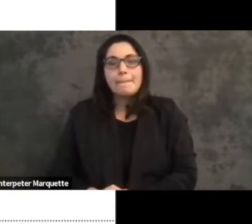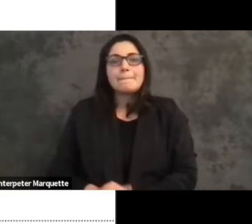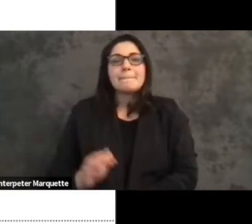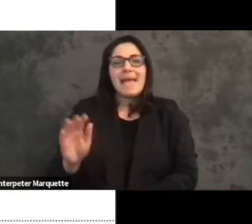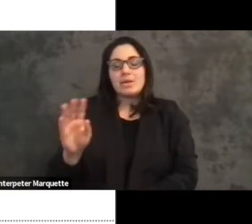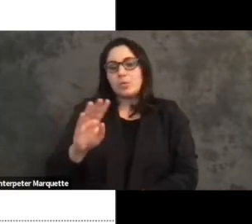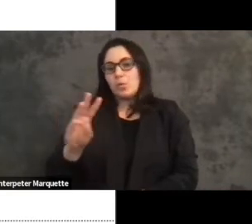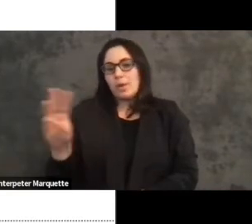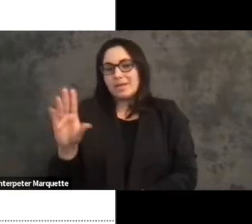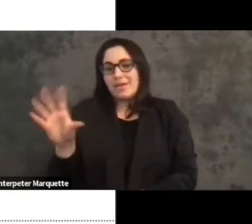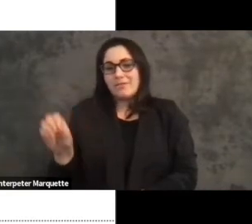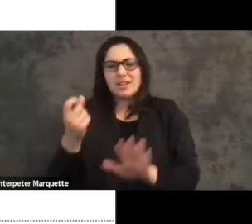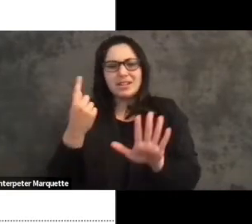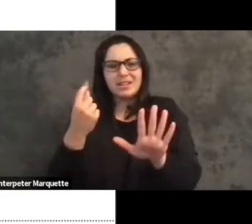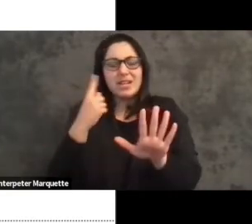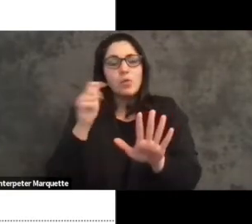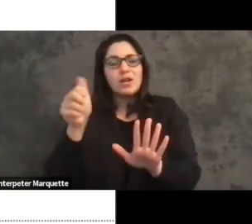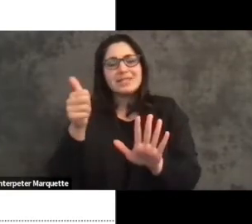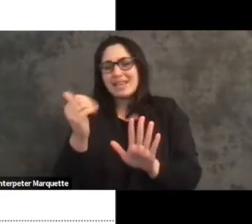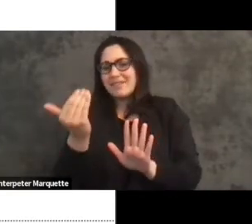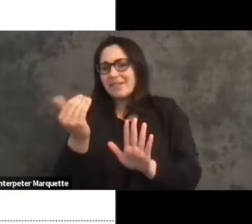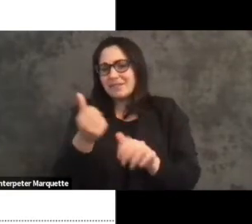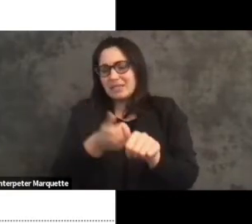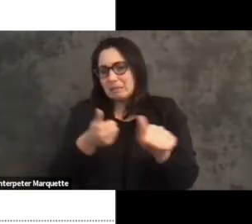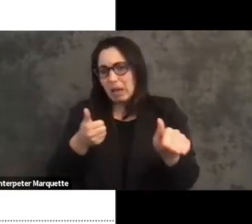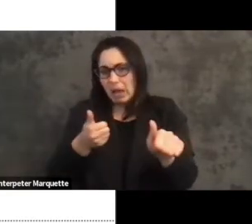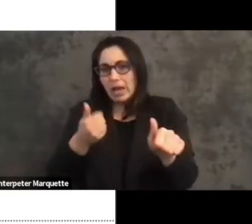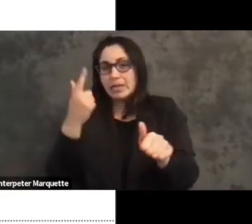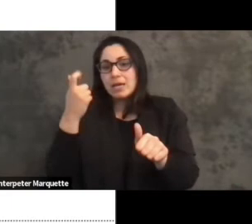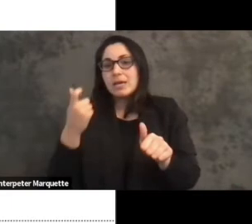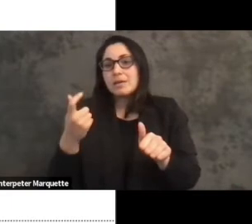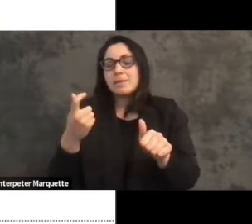on building sustainable digital ecosystems in communities of Southeast Asia and West